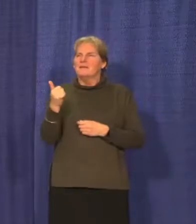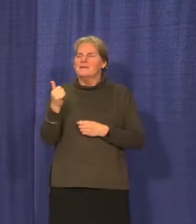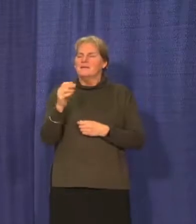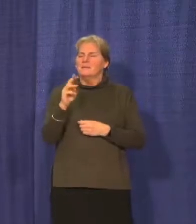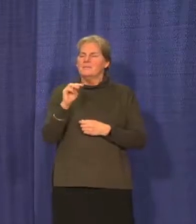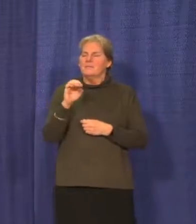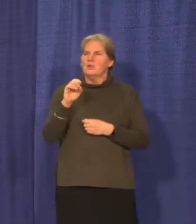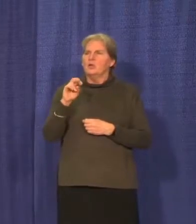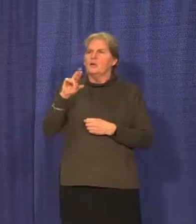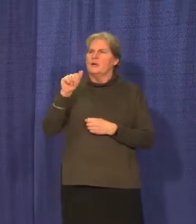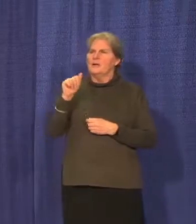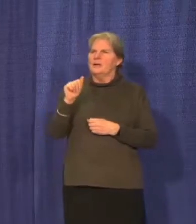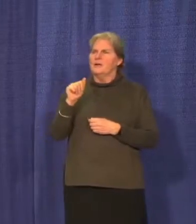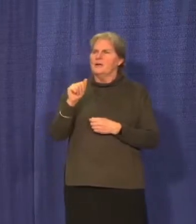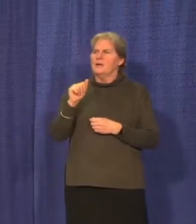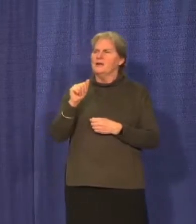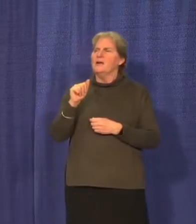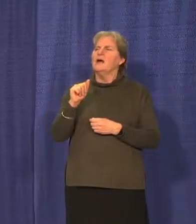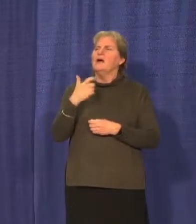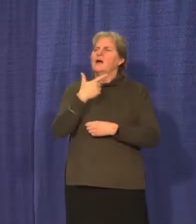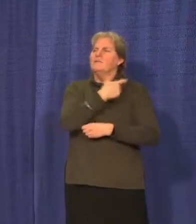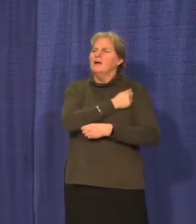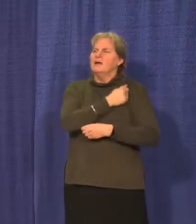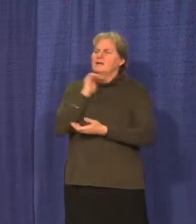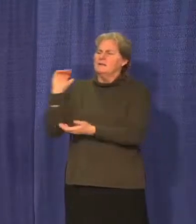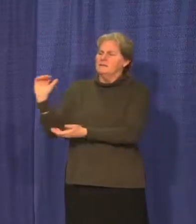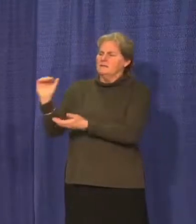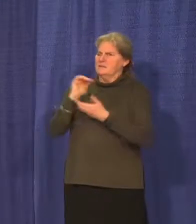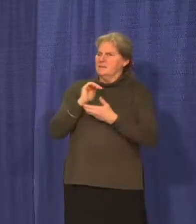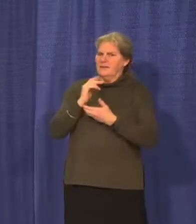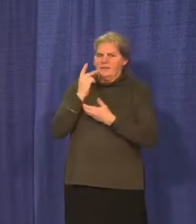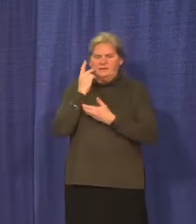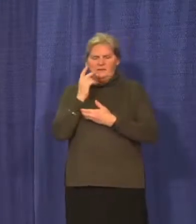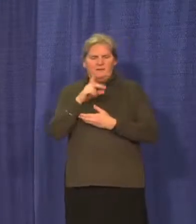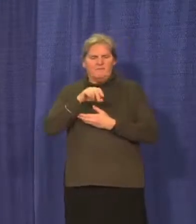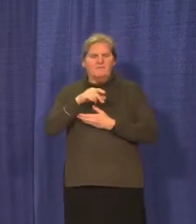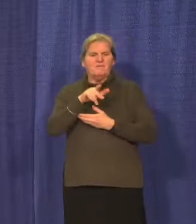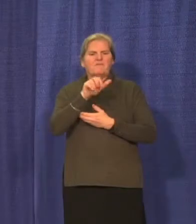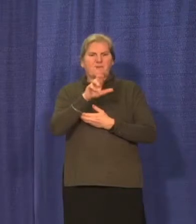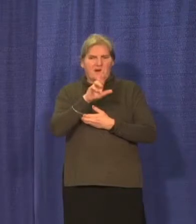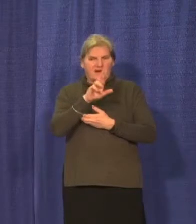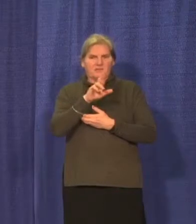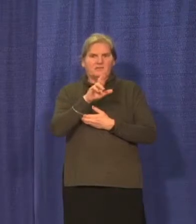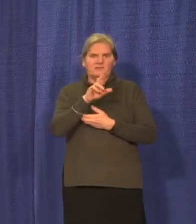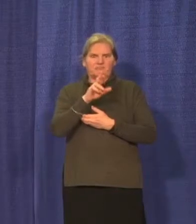Moderna vaccine supply. We saw this week changes in the Pfizer delivery.